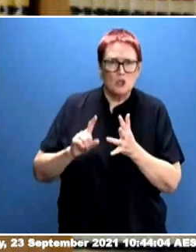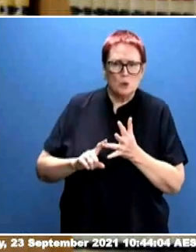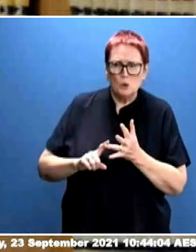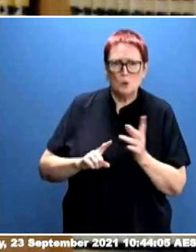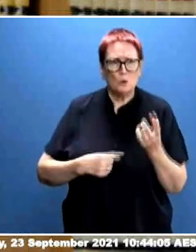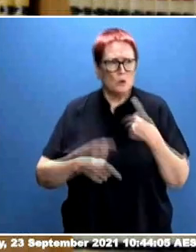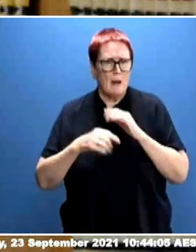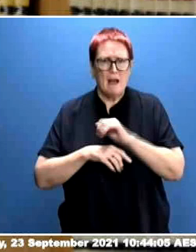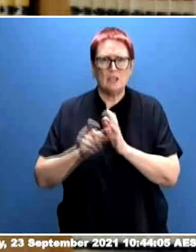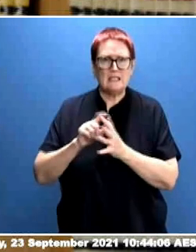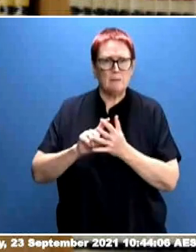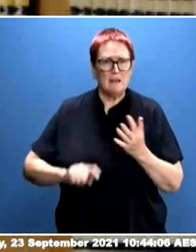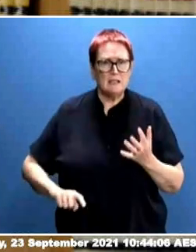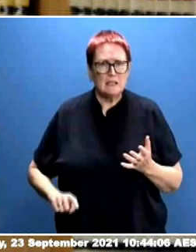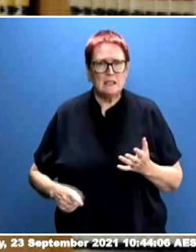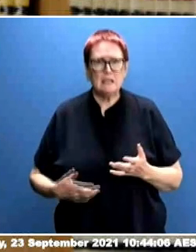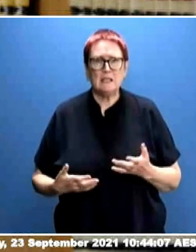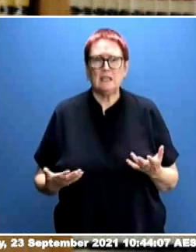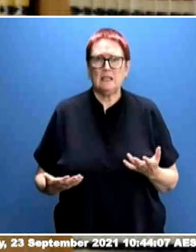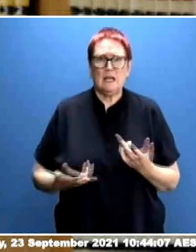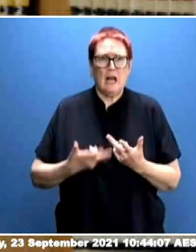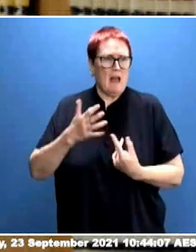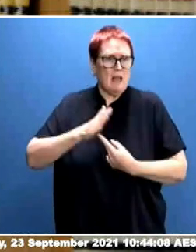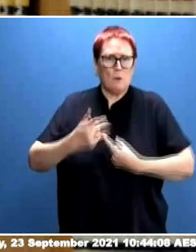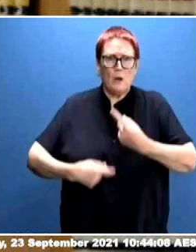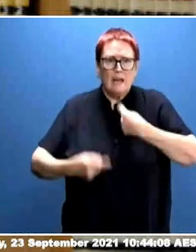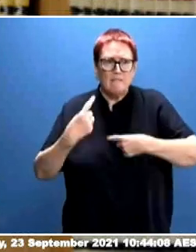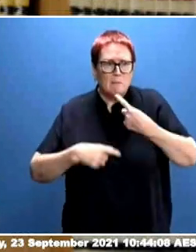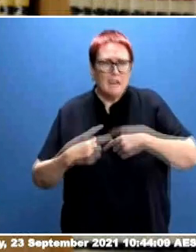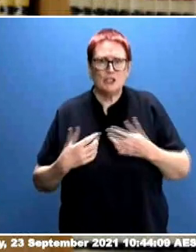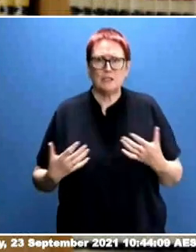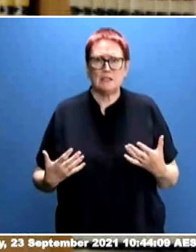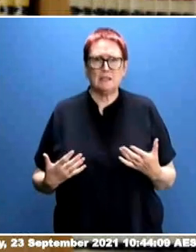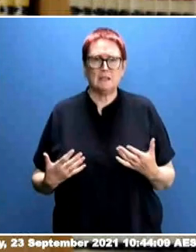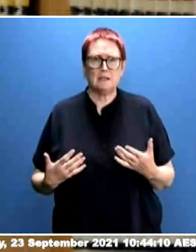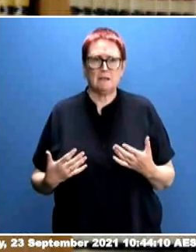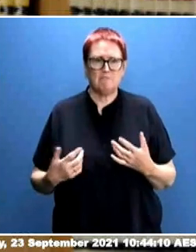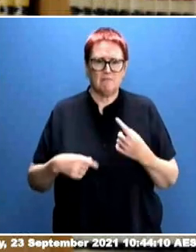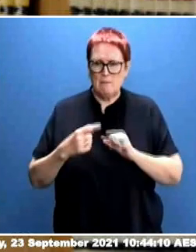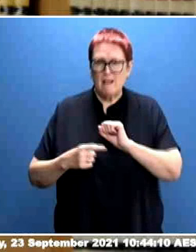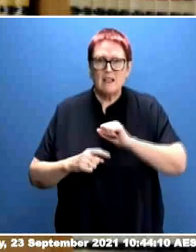or any other important information about their current wellbeing,